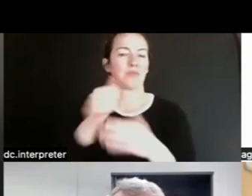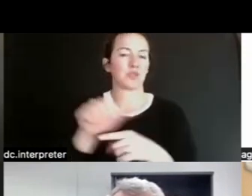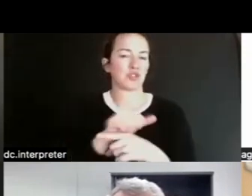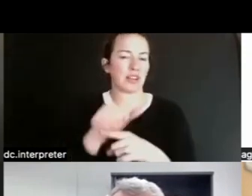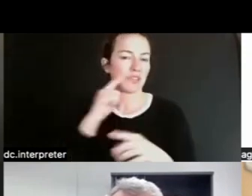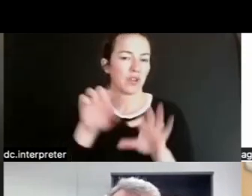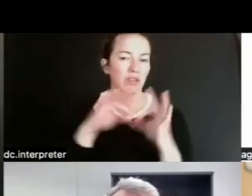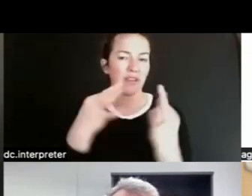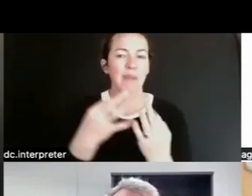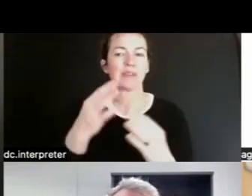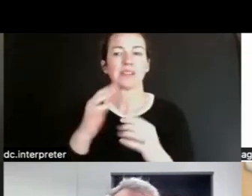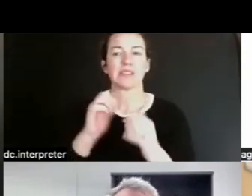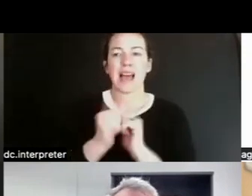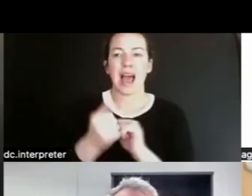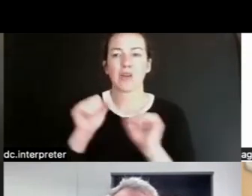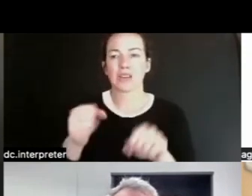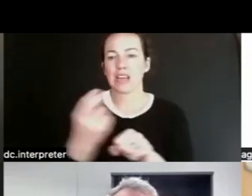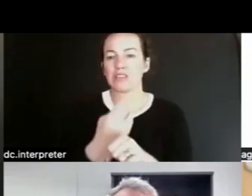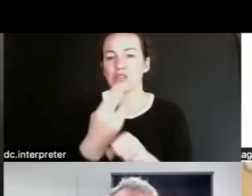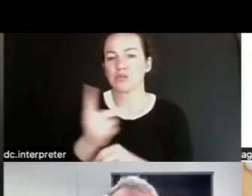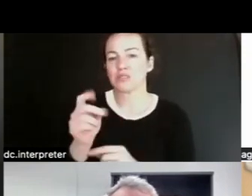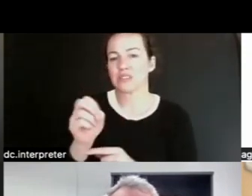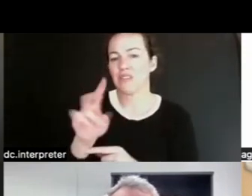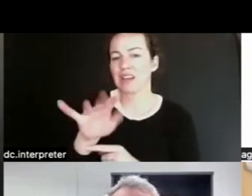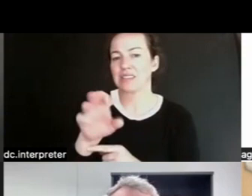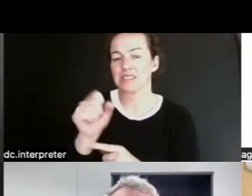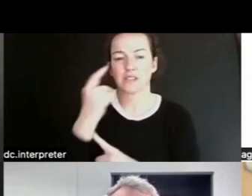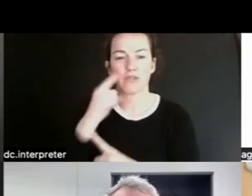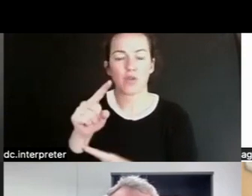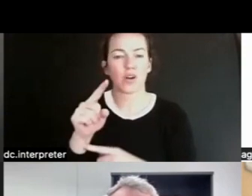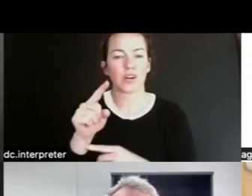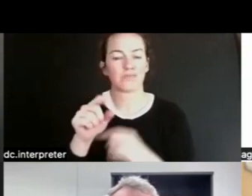on on how they can use the devices you know to. To extend the learning date to support